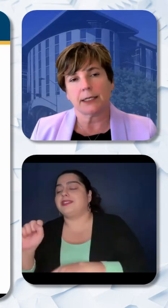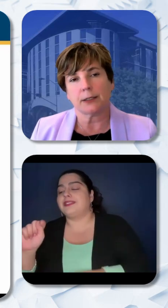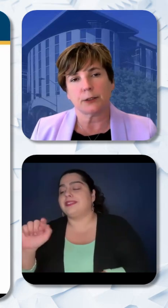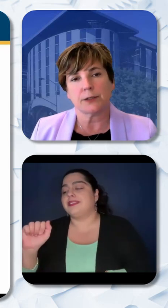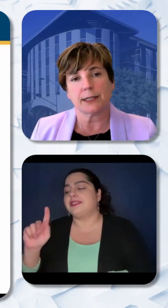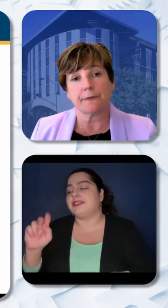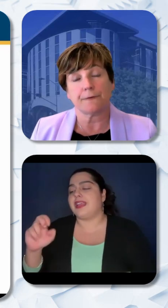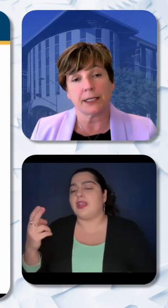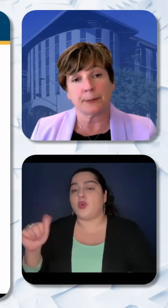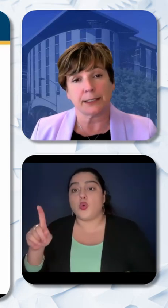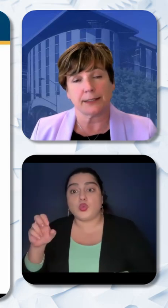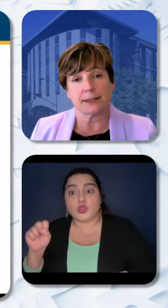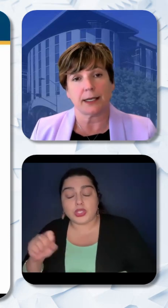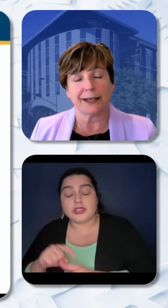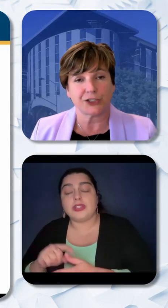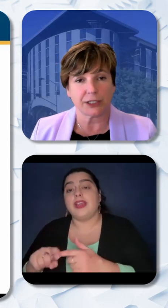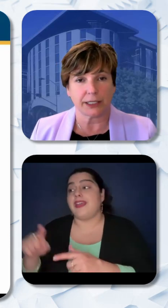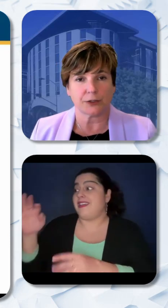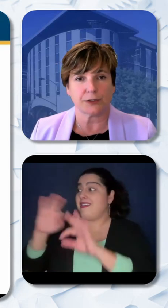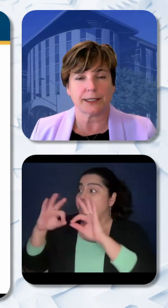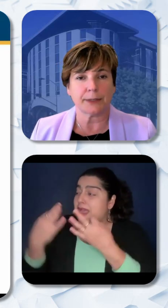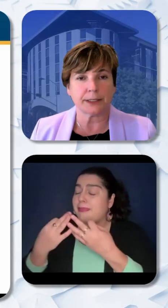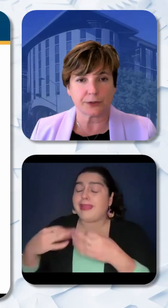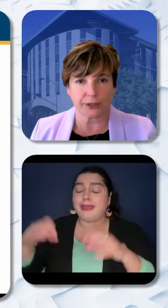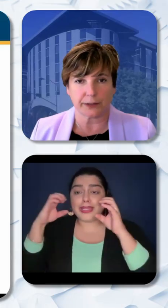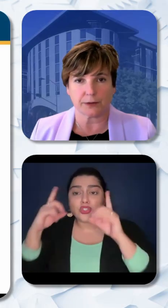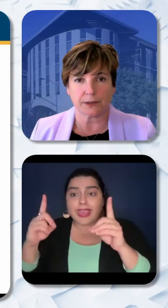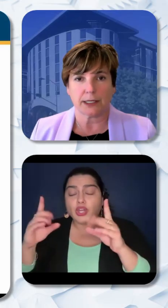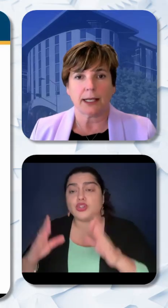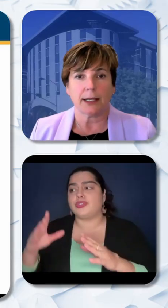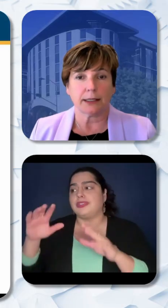It includes that families, educators, administrators,